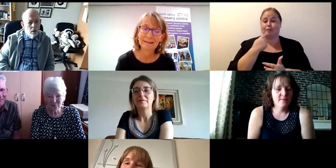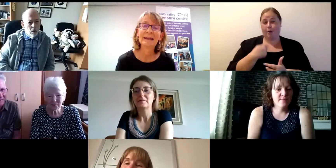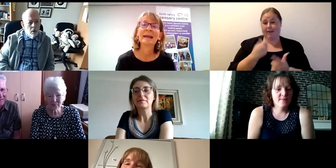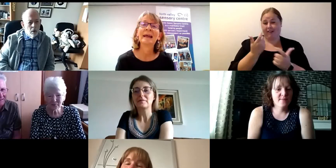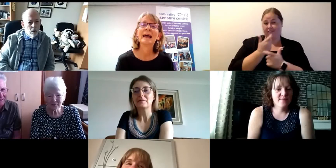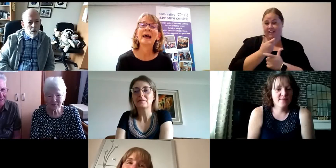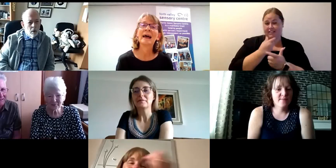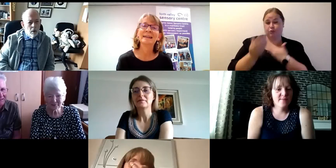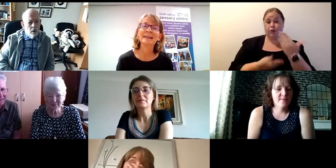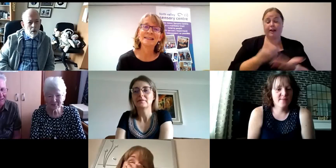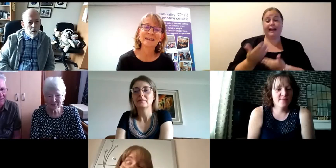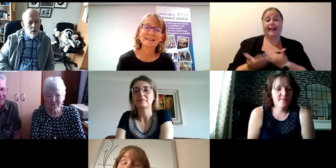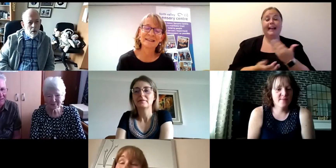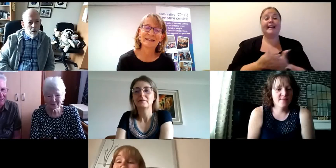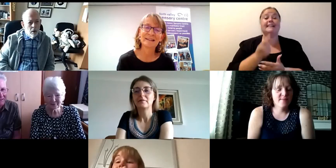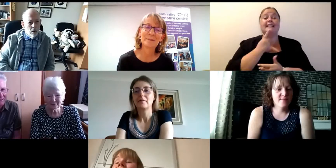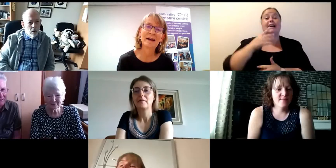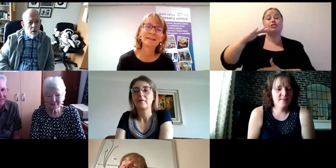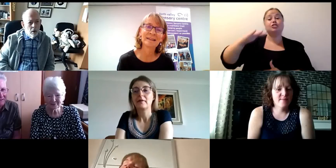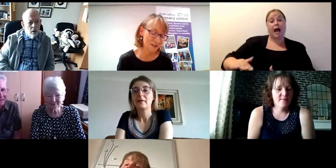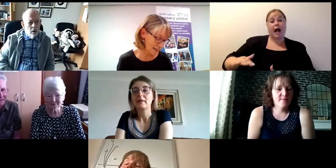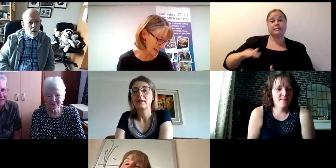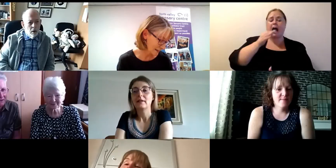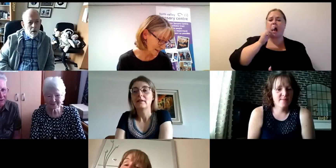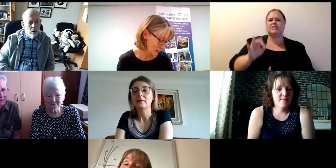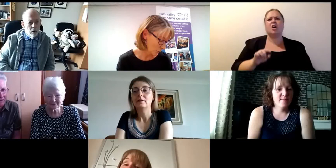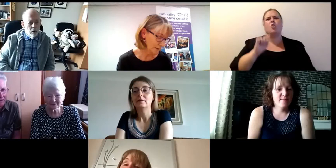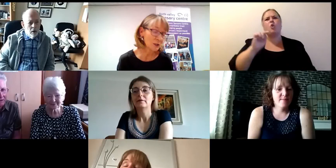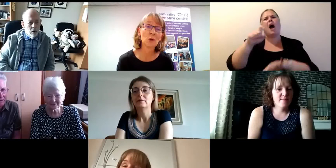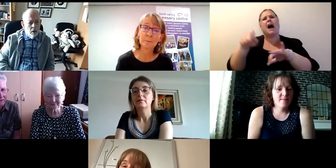how she knew her husband was good looking.